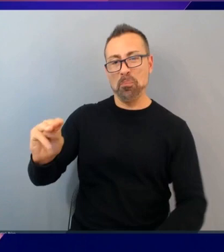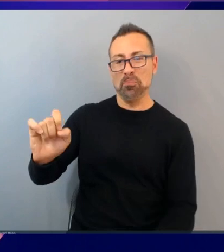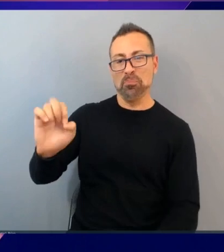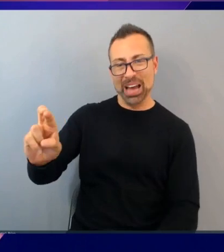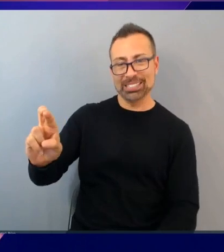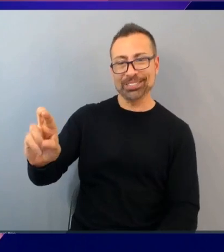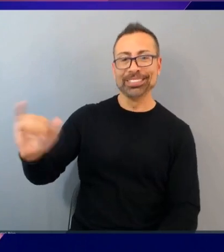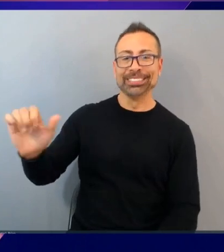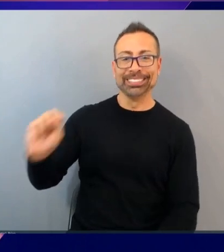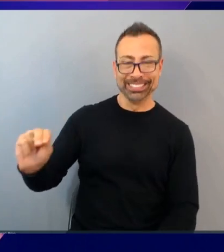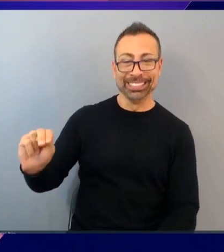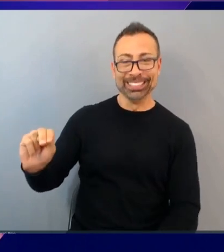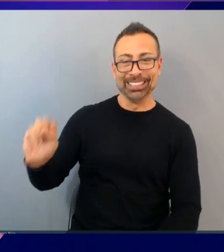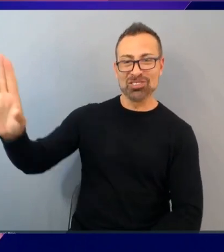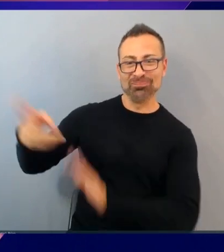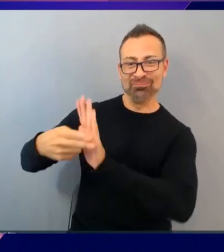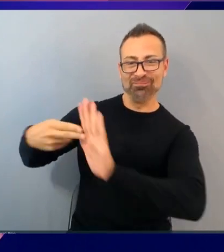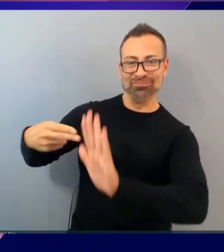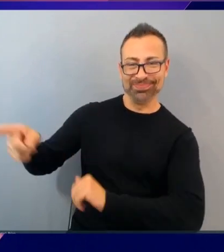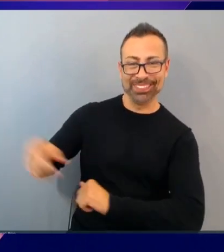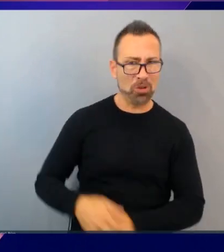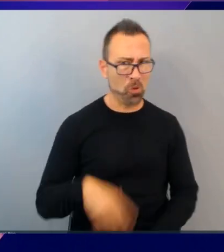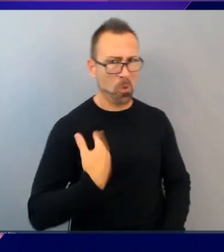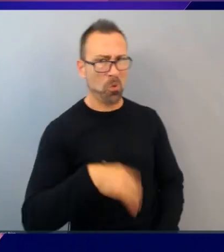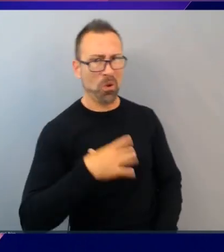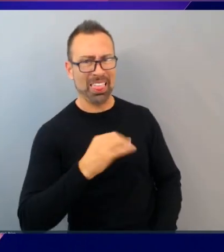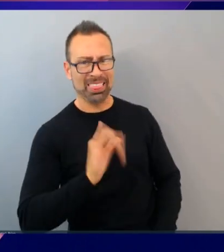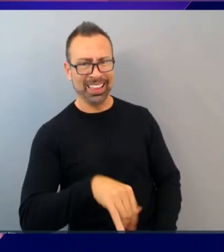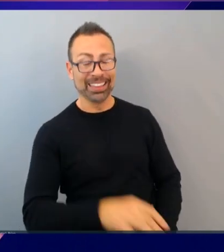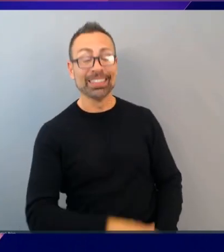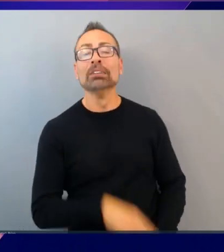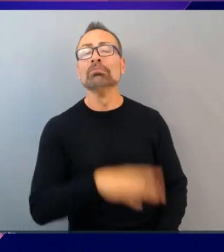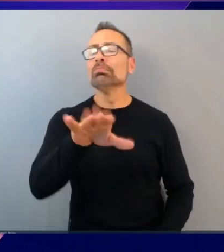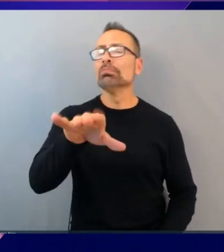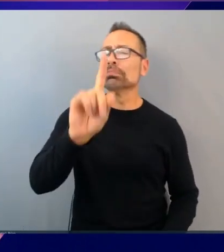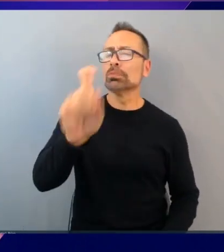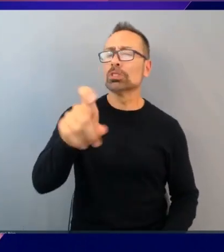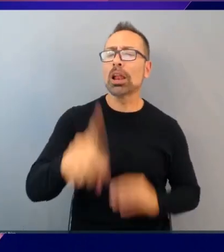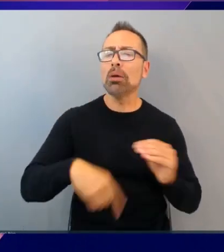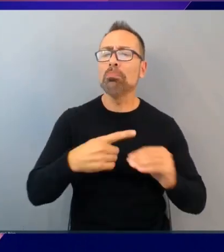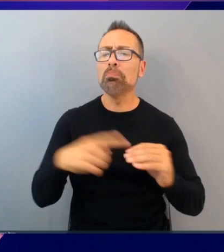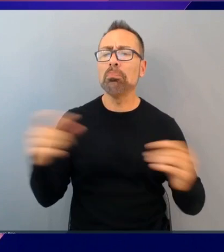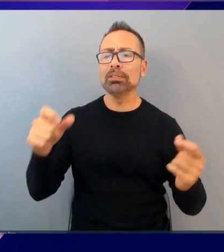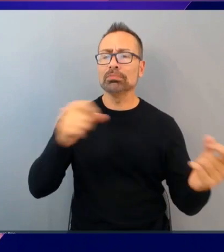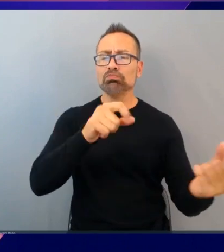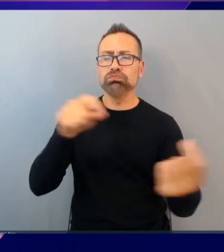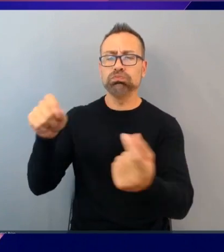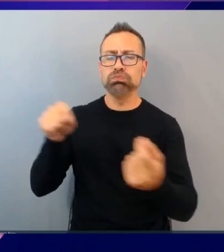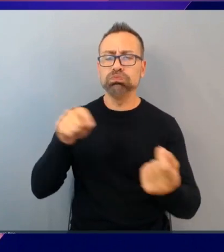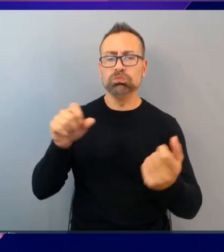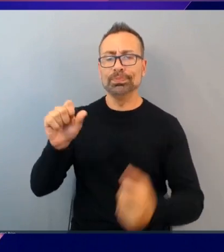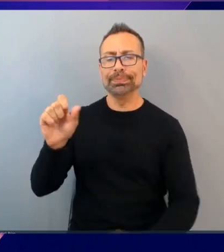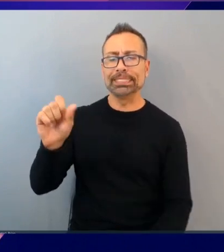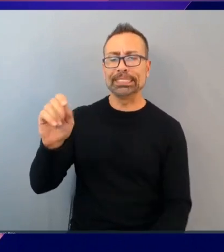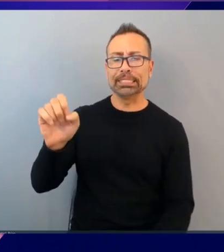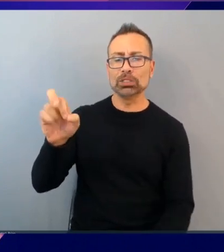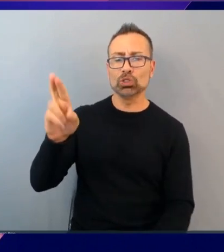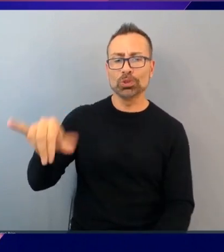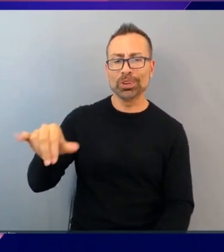So when we talk about how many sensor inputs are on these things, can you gimme an average or, you know, for some of us who really like to talk about like, you know,